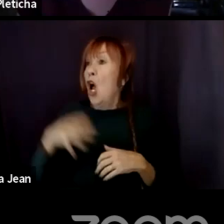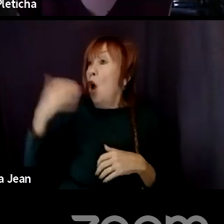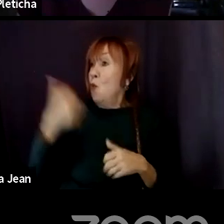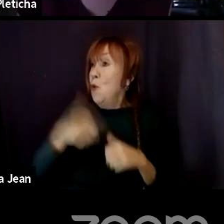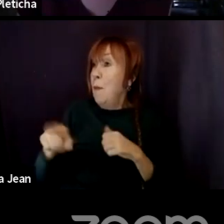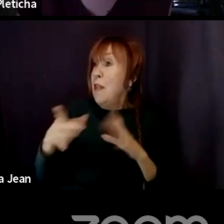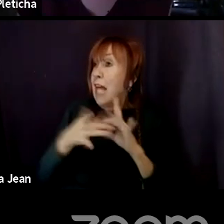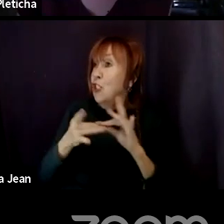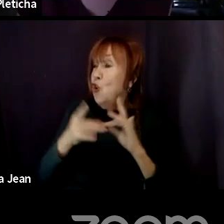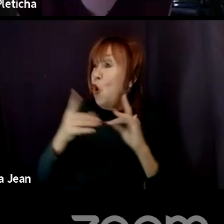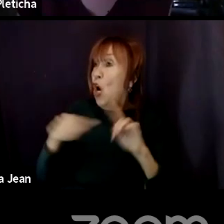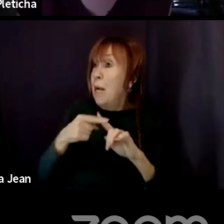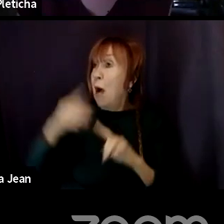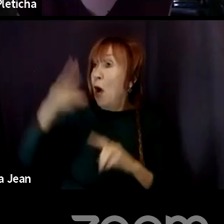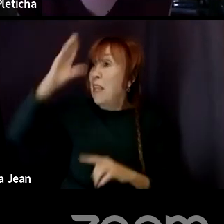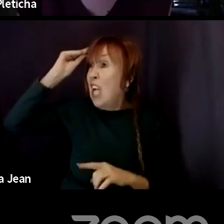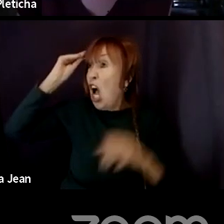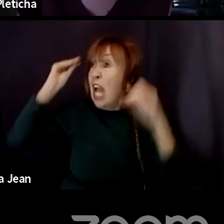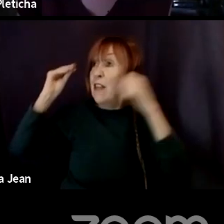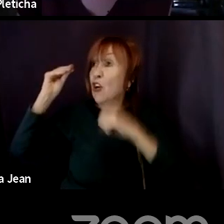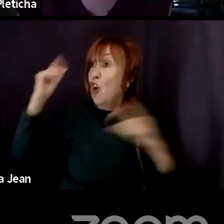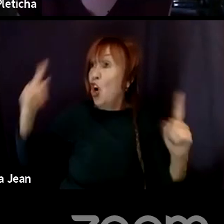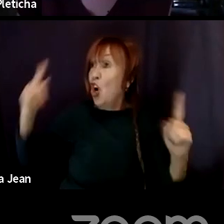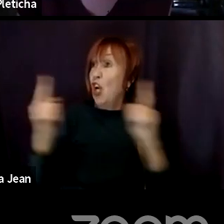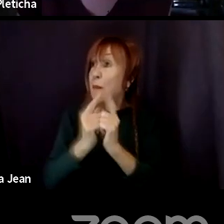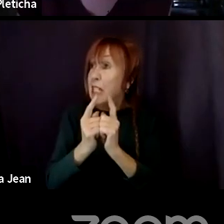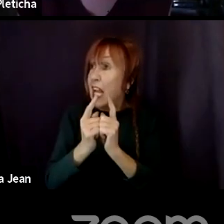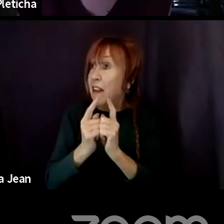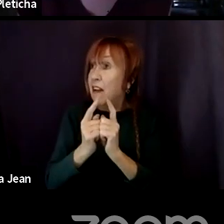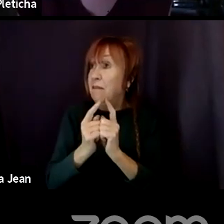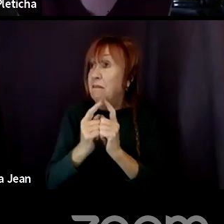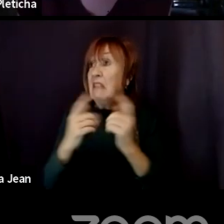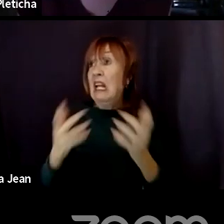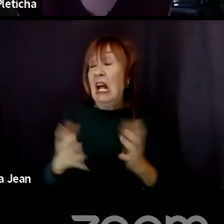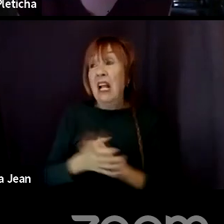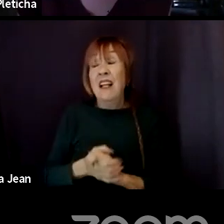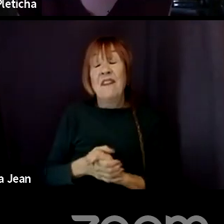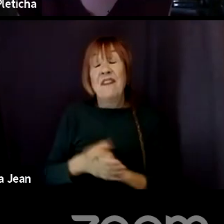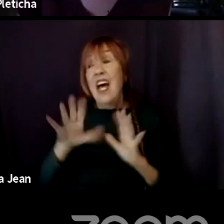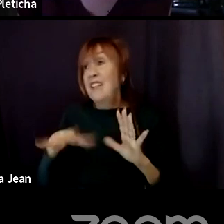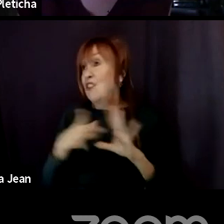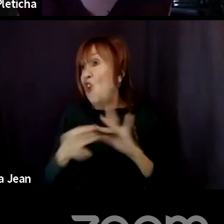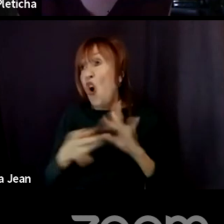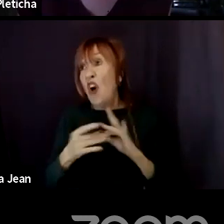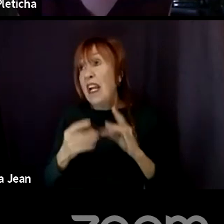we seen a 900 times and I wasn't moved. What if it was about this and you still keep that thing